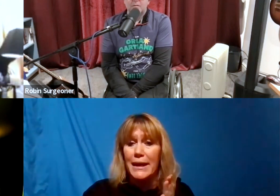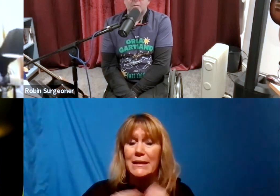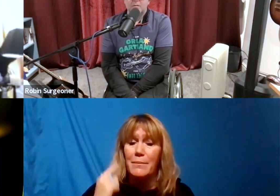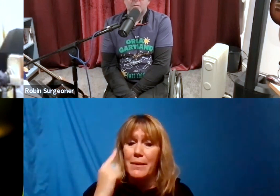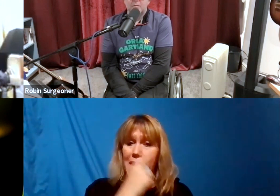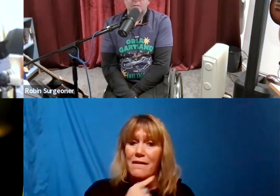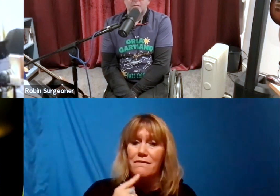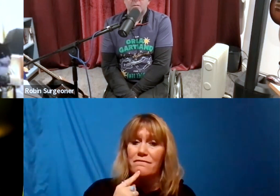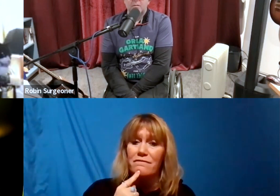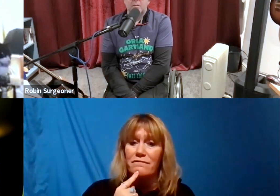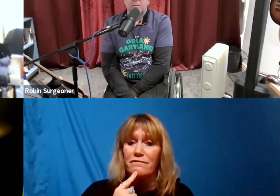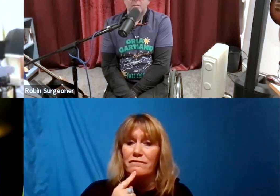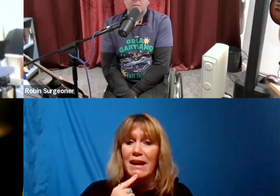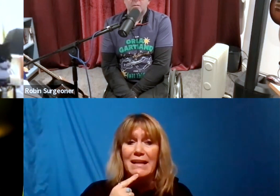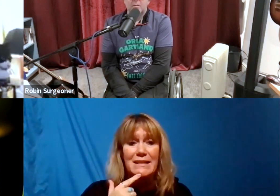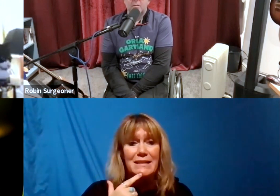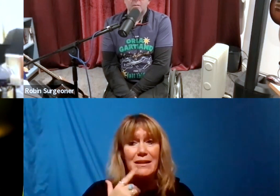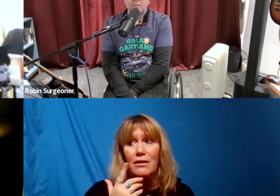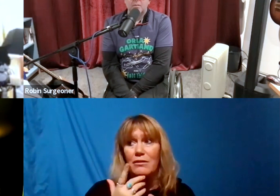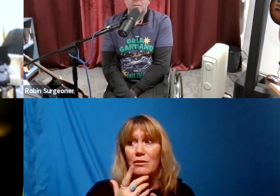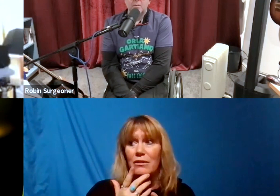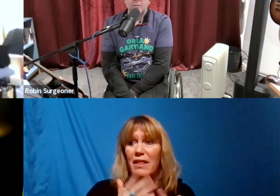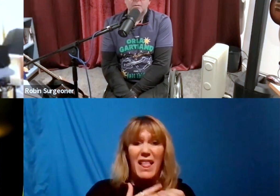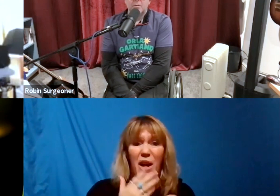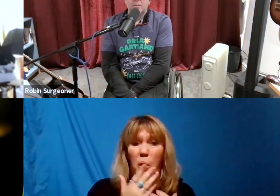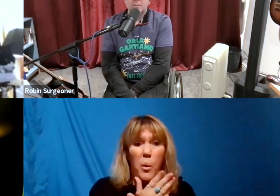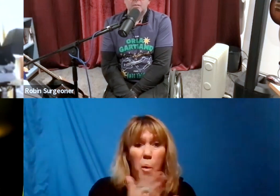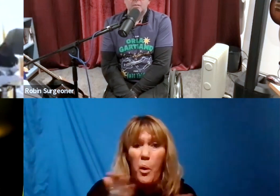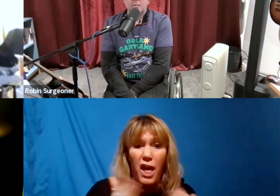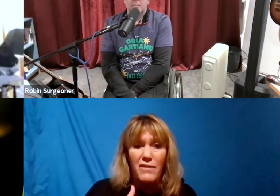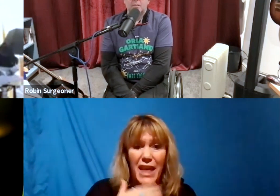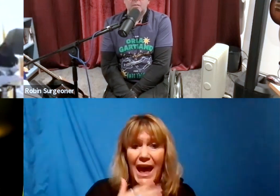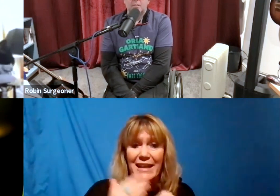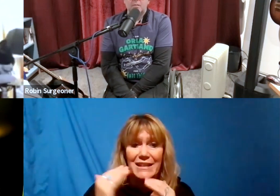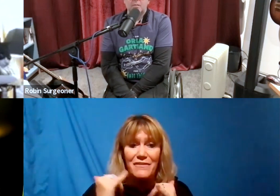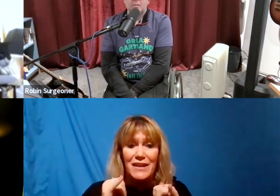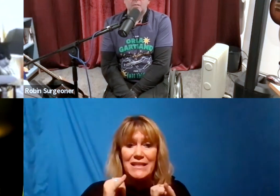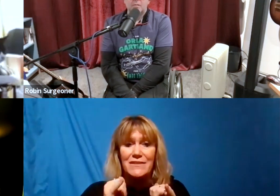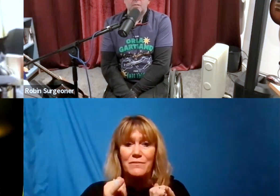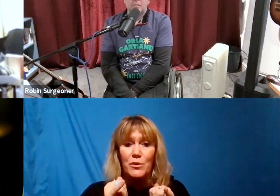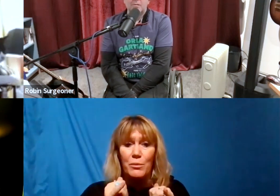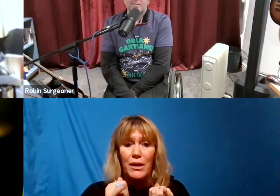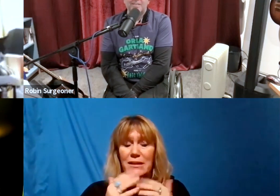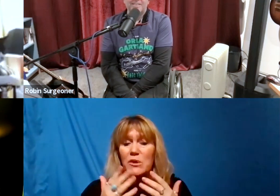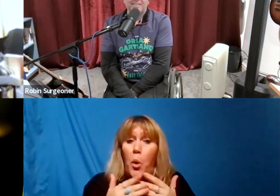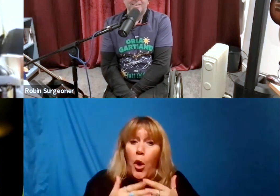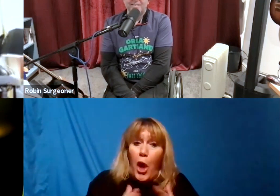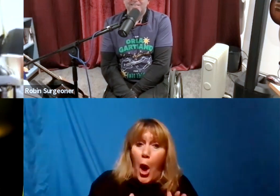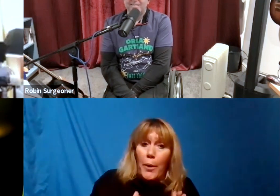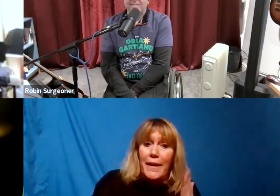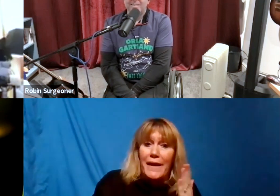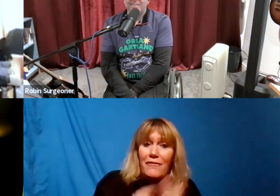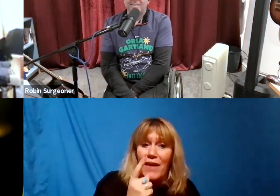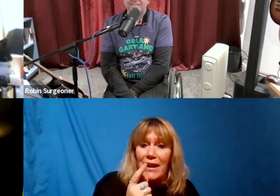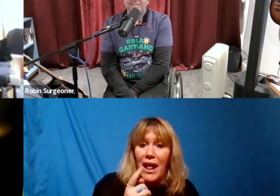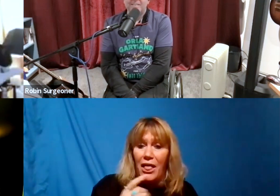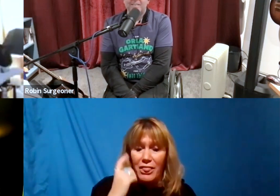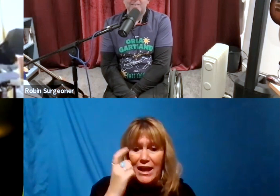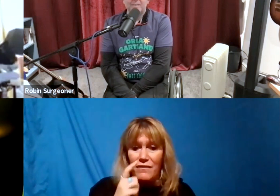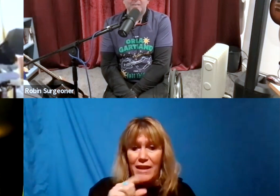Because when I write I'm reminded of all those little things you do. [Distorted audio] Back to home There is always a place for you wherever I am. I'll keep you in mind along the way. All this time and distance. I know it will never stand between us,